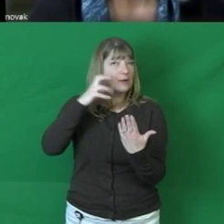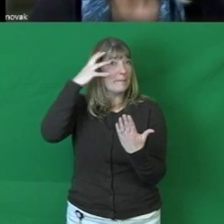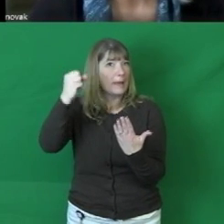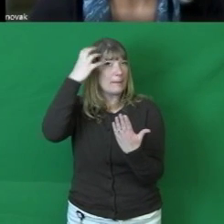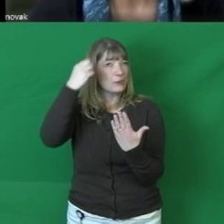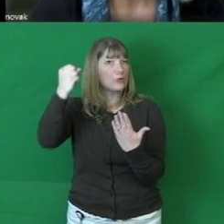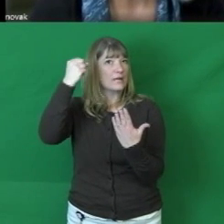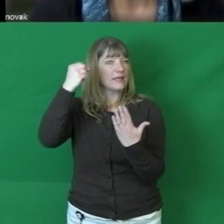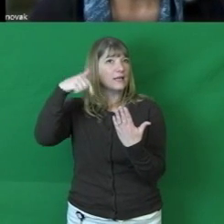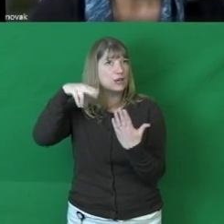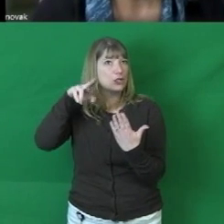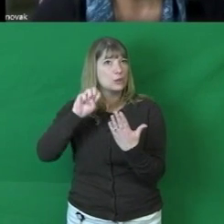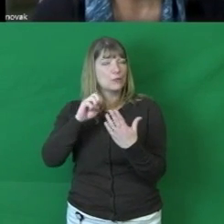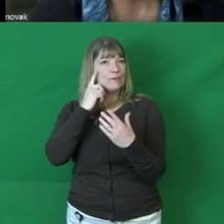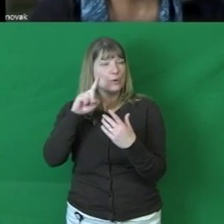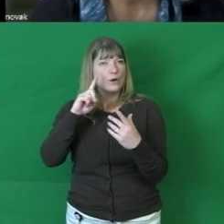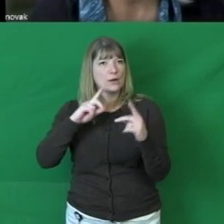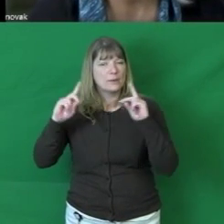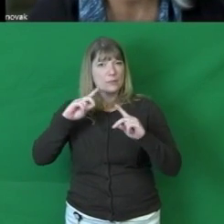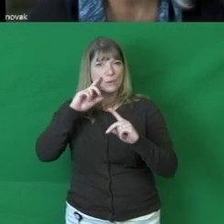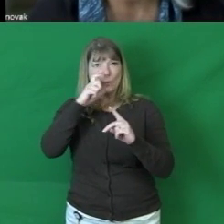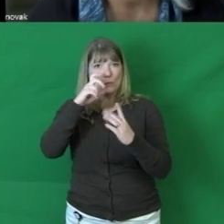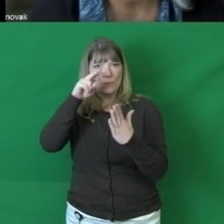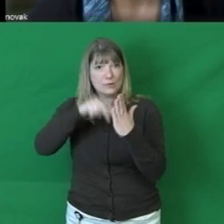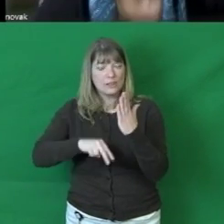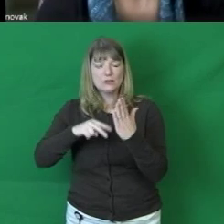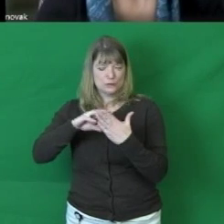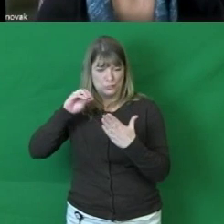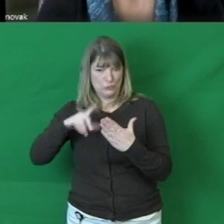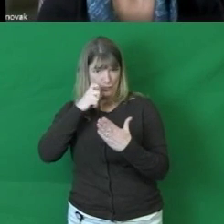memory cue for the students, who are reading the book.